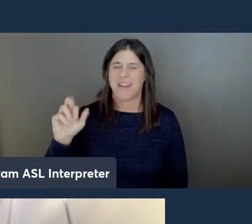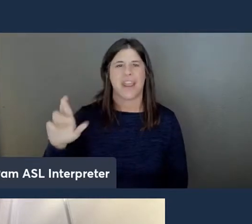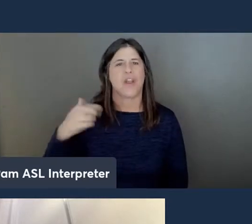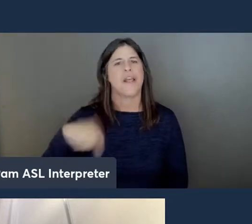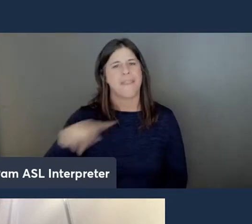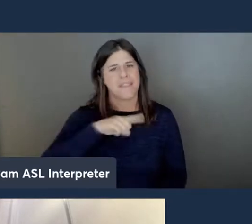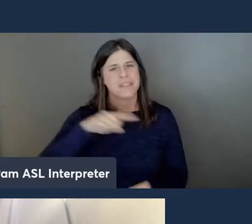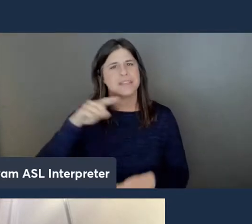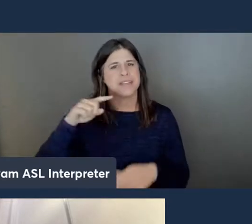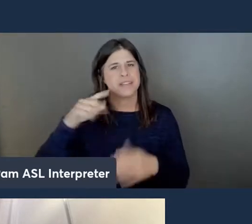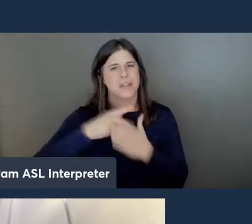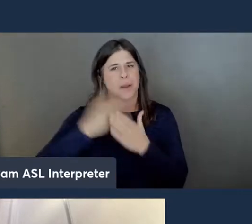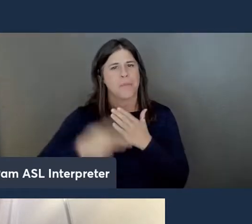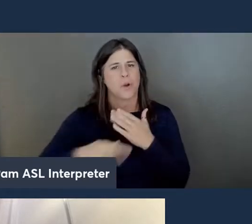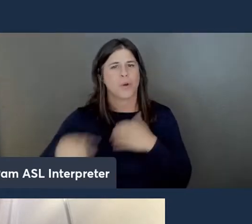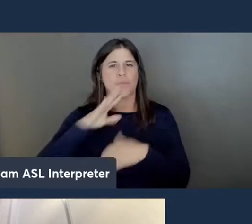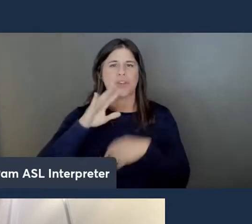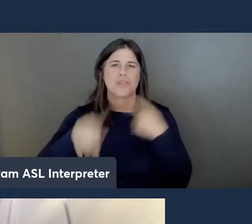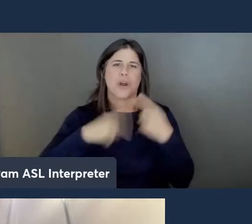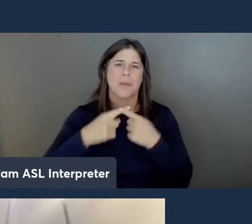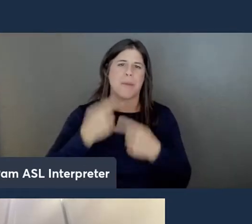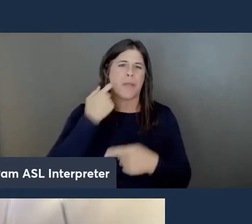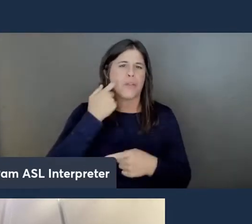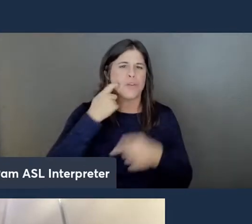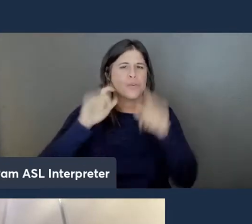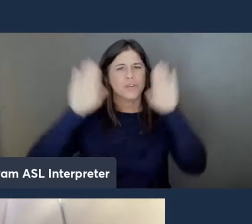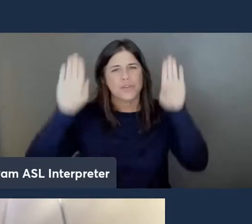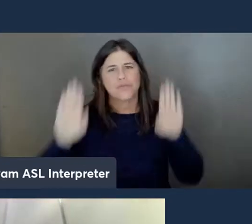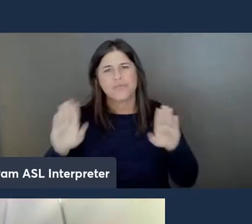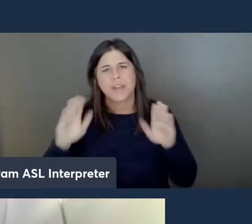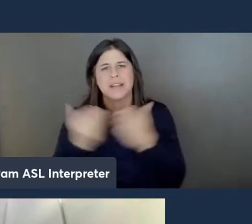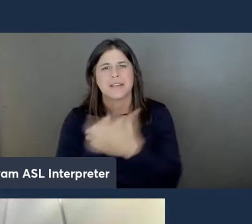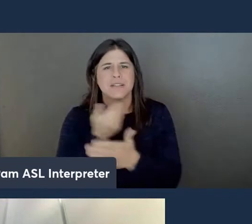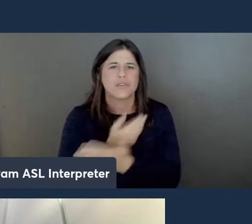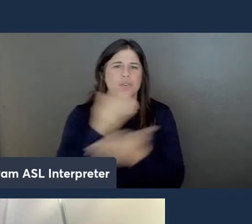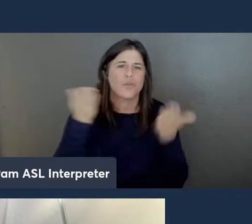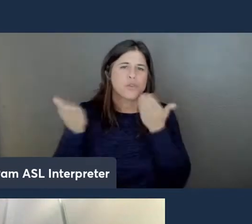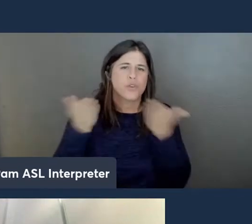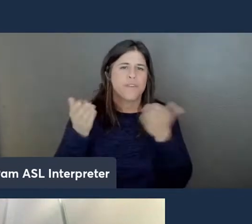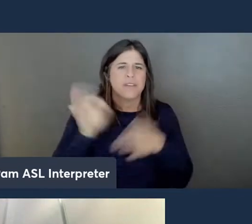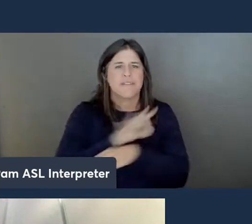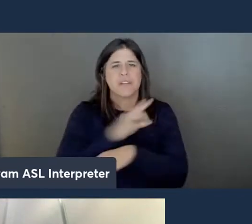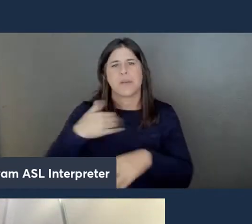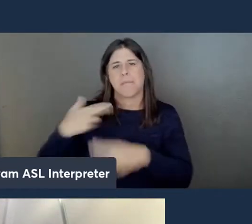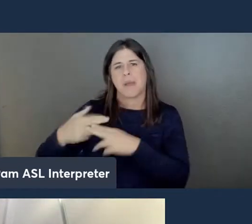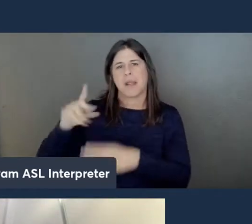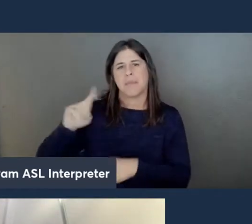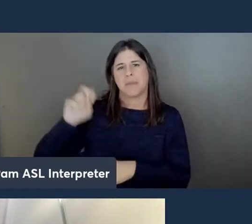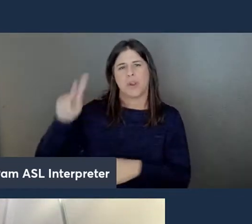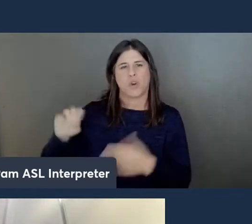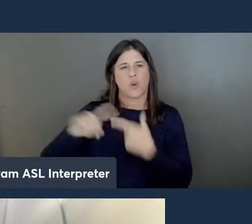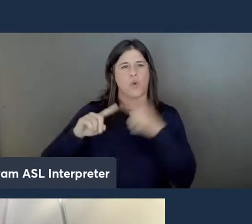and greatest in database releases and services and features. My name is Darko, that is Sohan. We're both Developer Advocates,